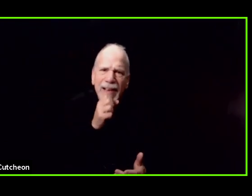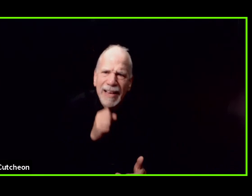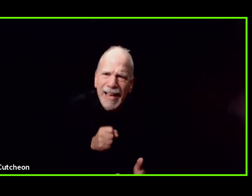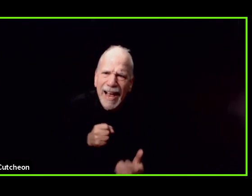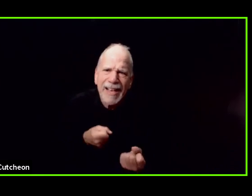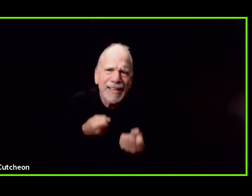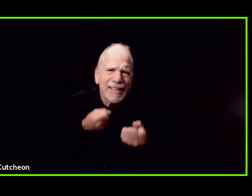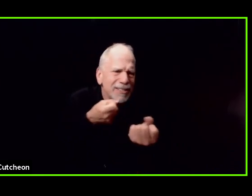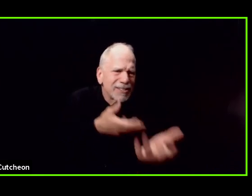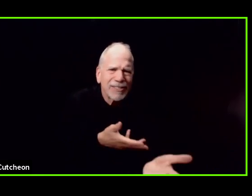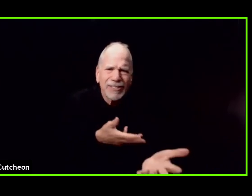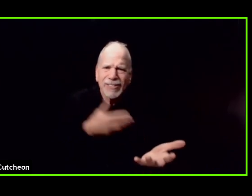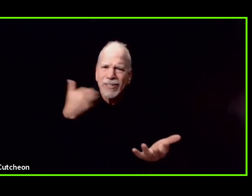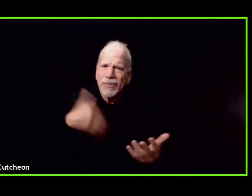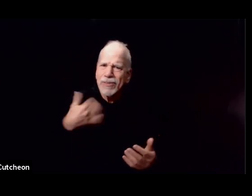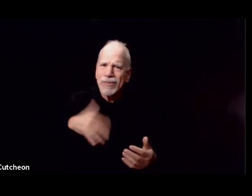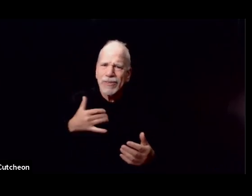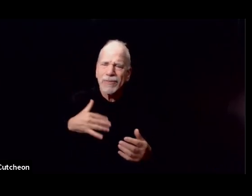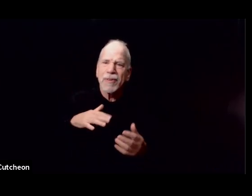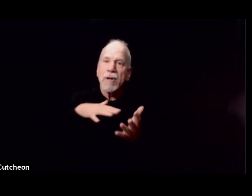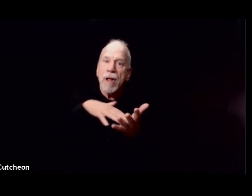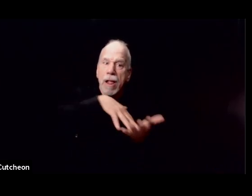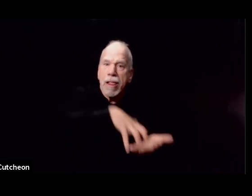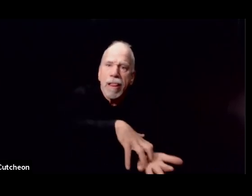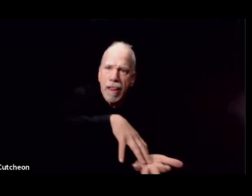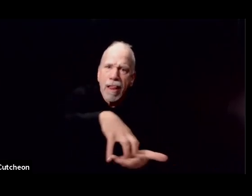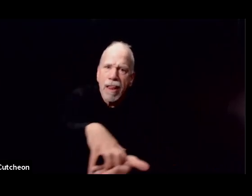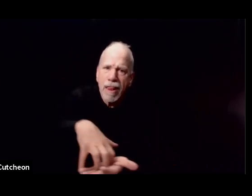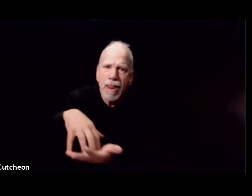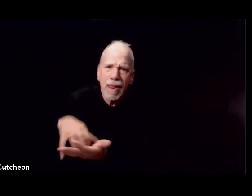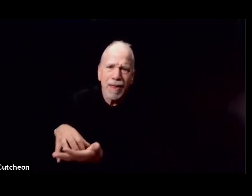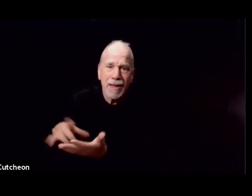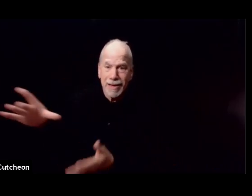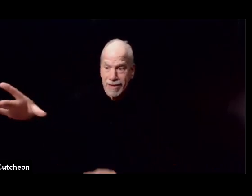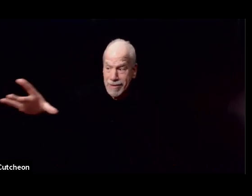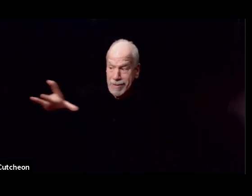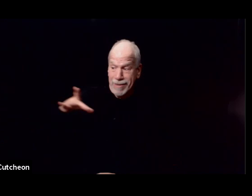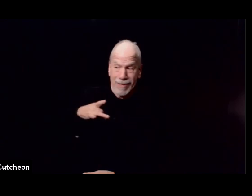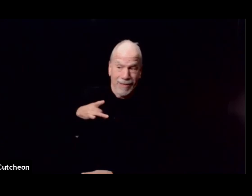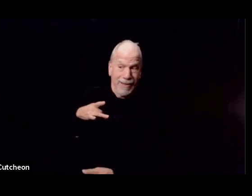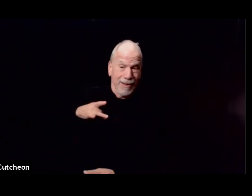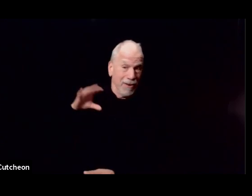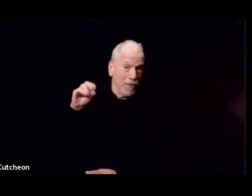now including COVID-19. We just want to remind folks that the Health Department has resources